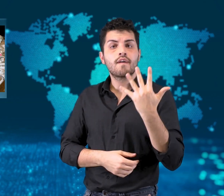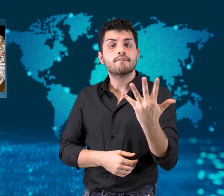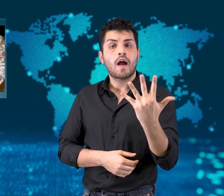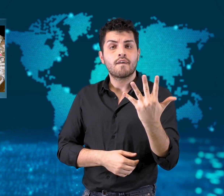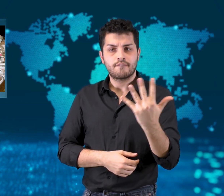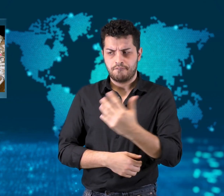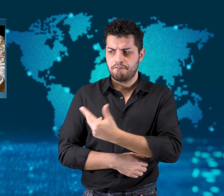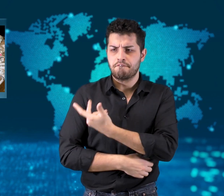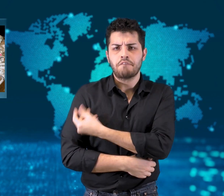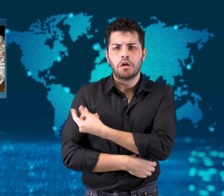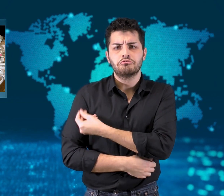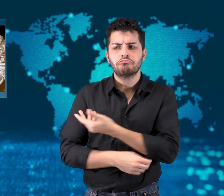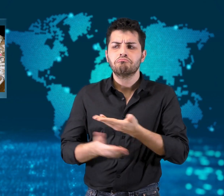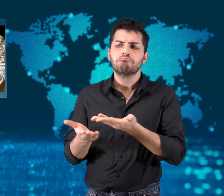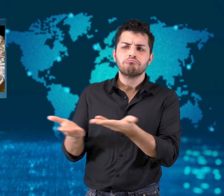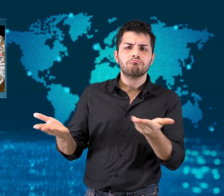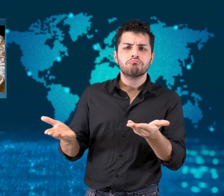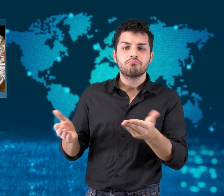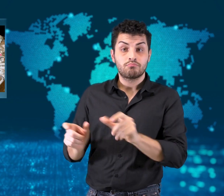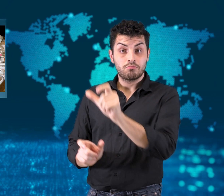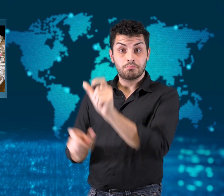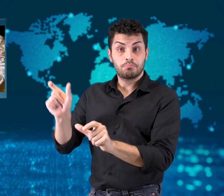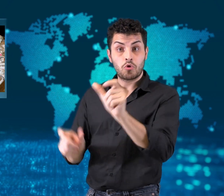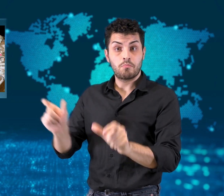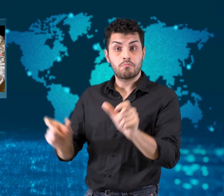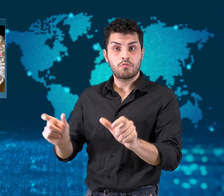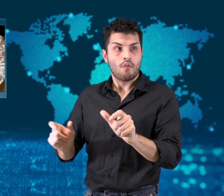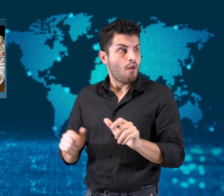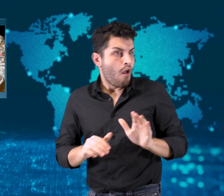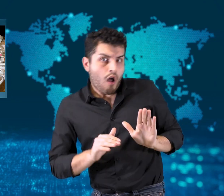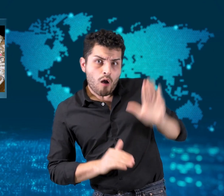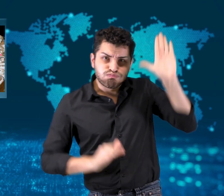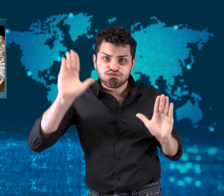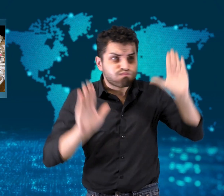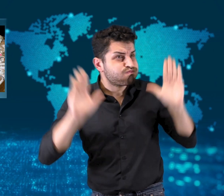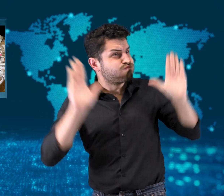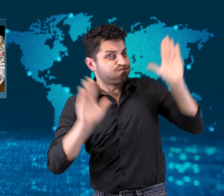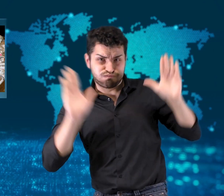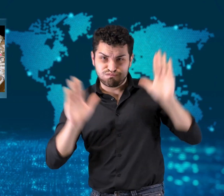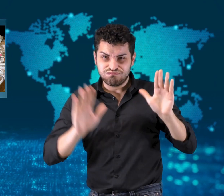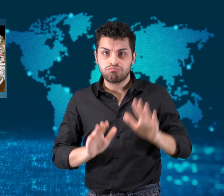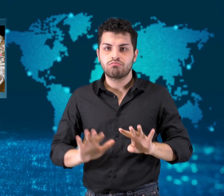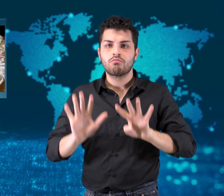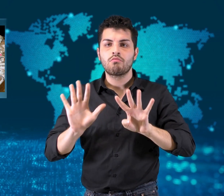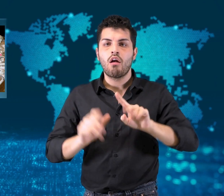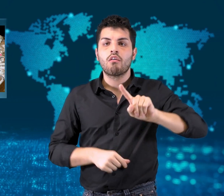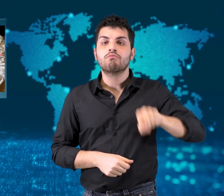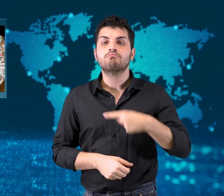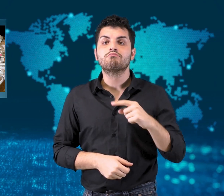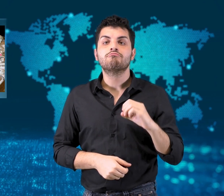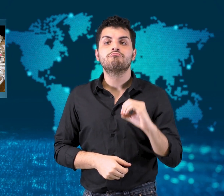Brazil offered at least five vaccines to its population,